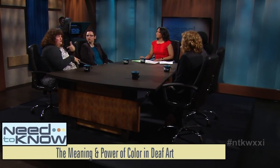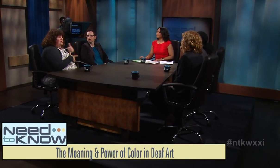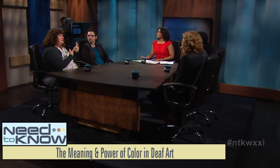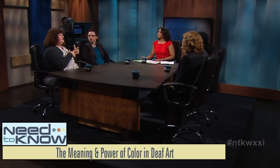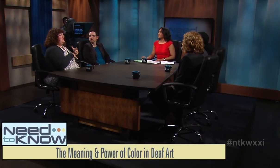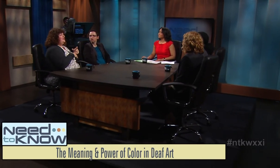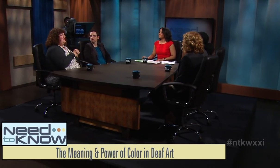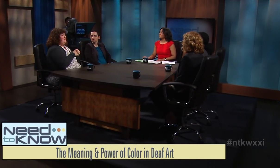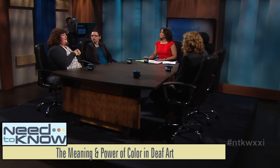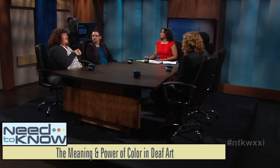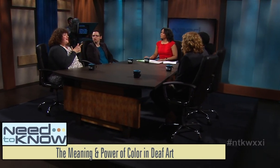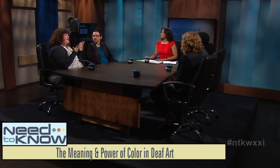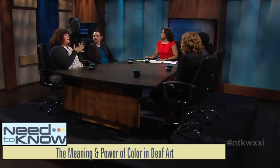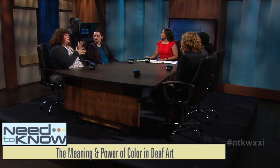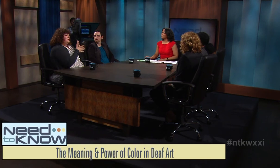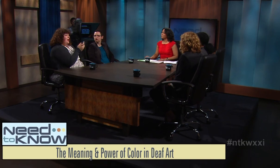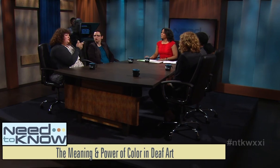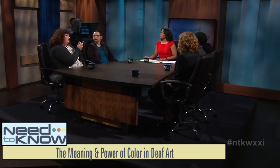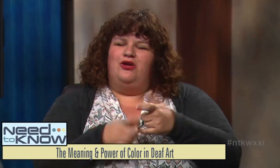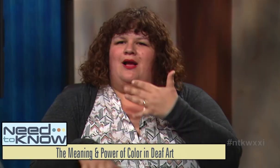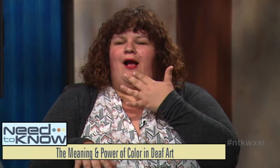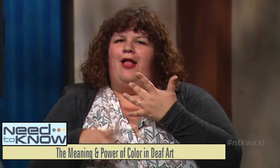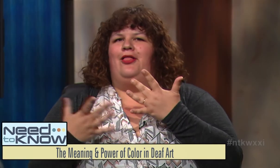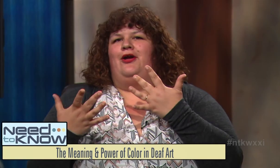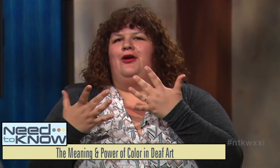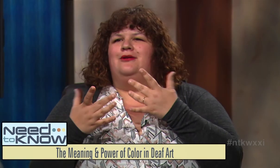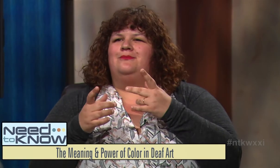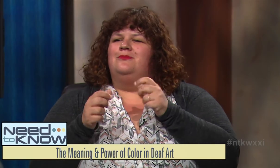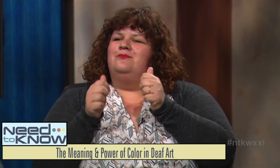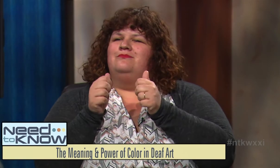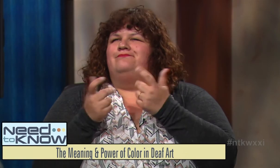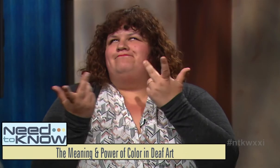THERE ARE DIFFERENT FEELINGS THAT AFFECT ME EACH DAY THAT I